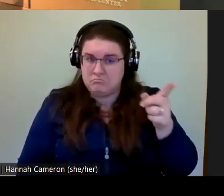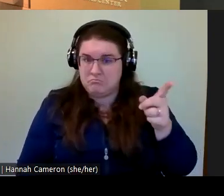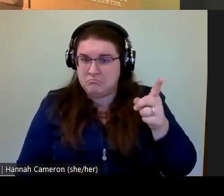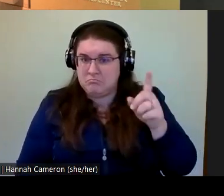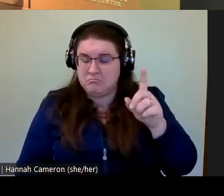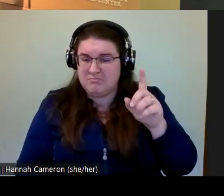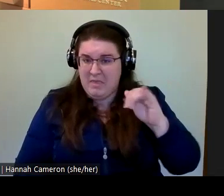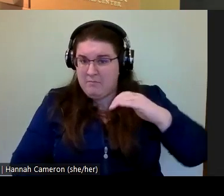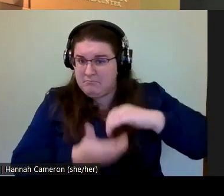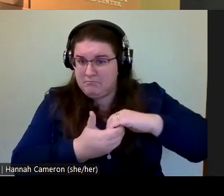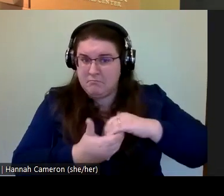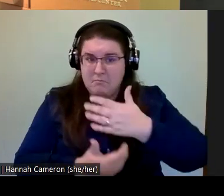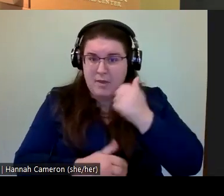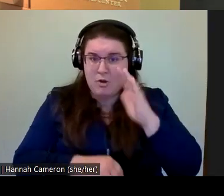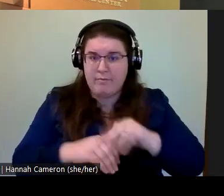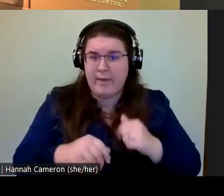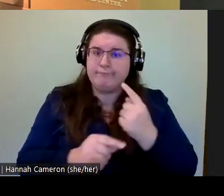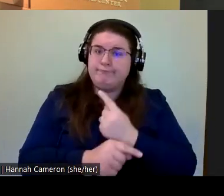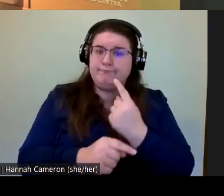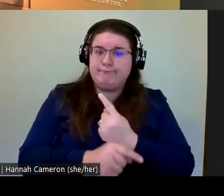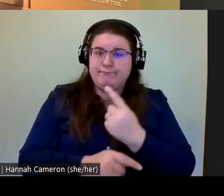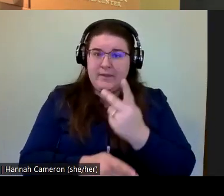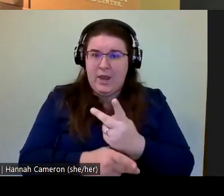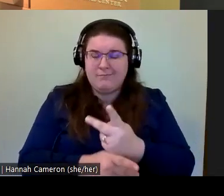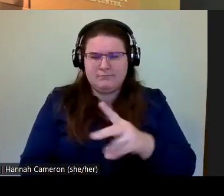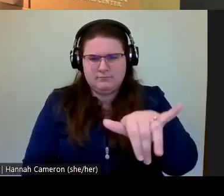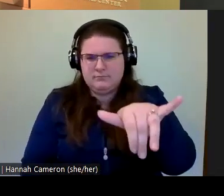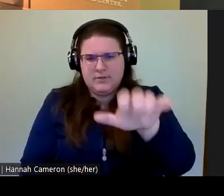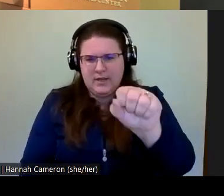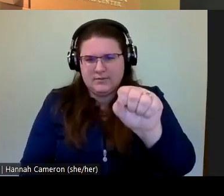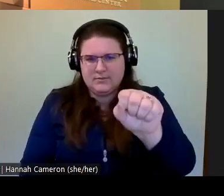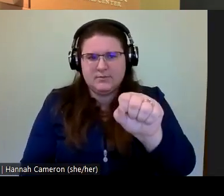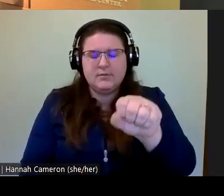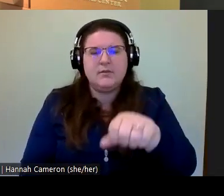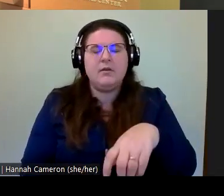you know I was really kind of obsessed with this notion about could we go further Upstream so we